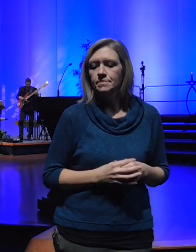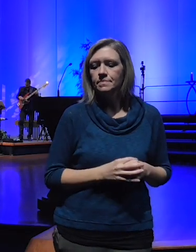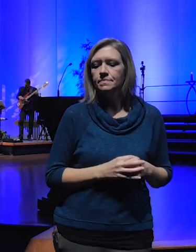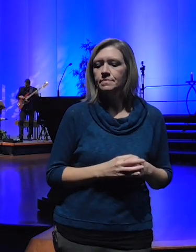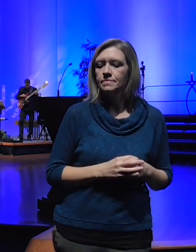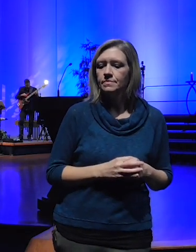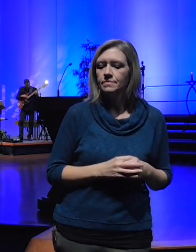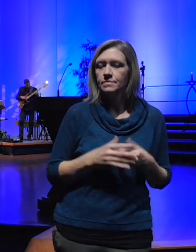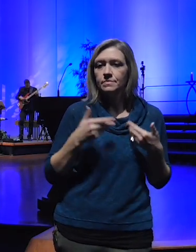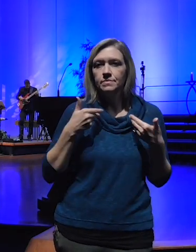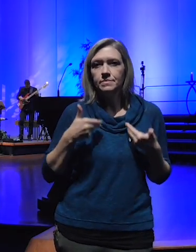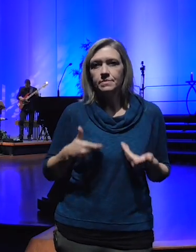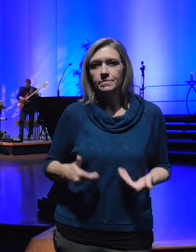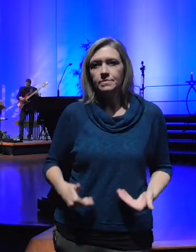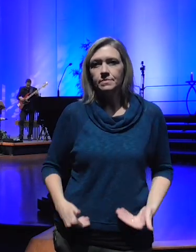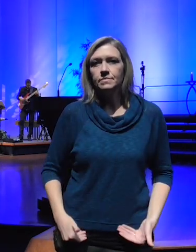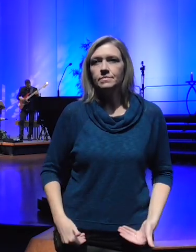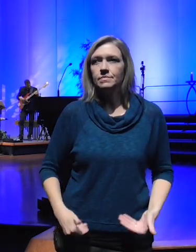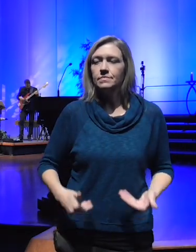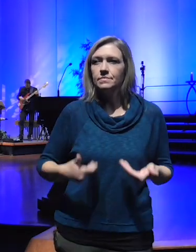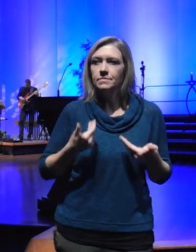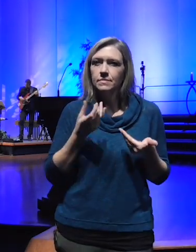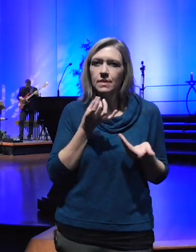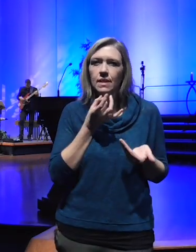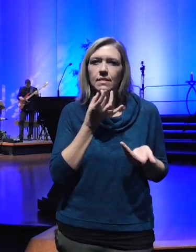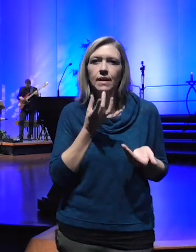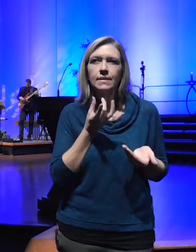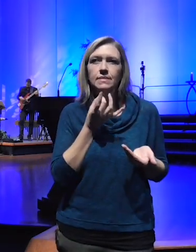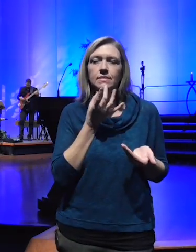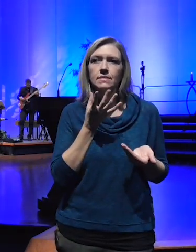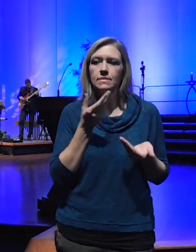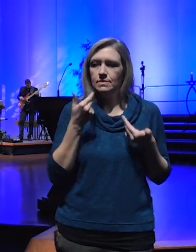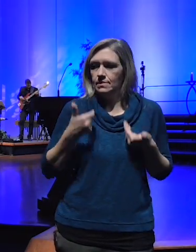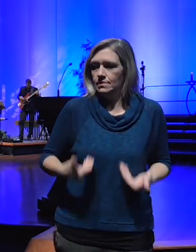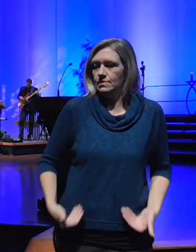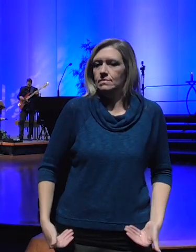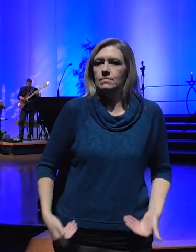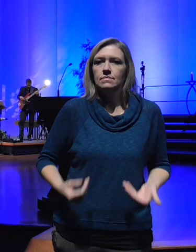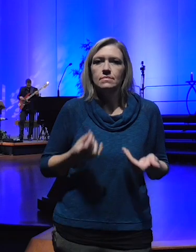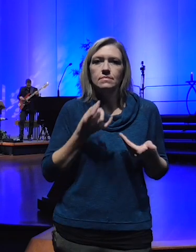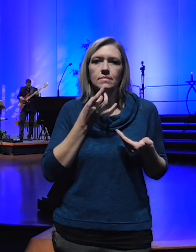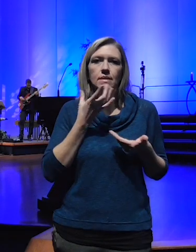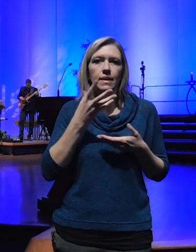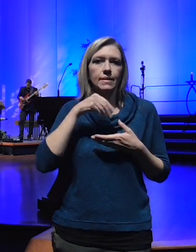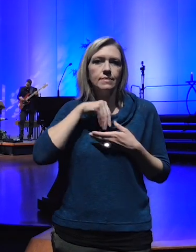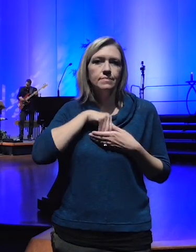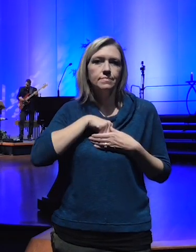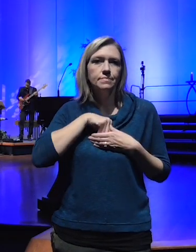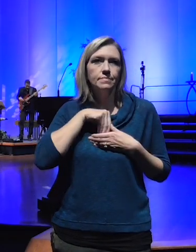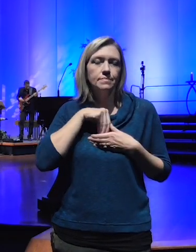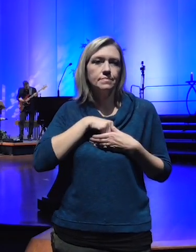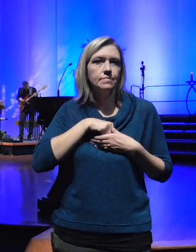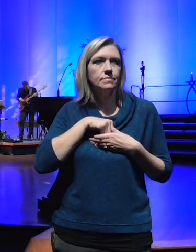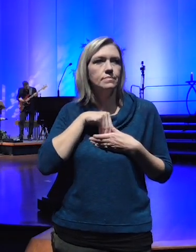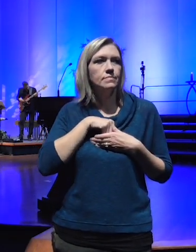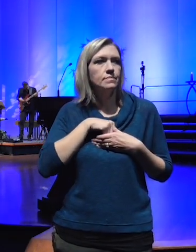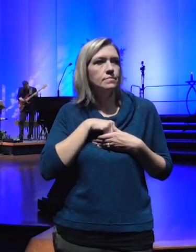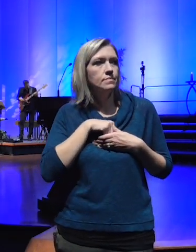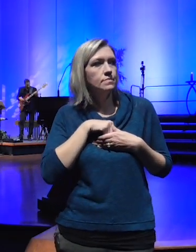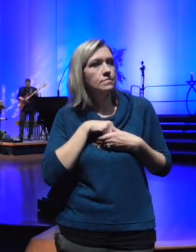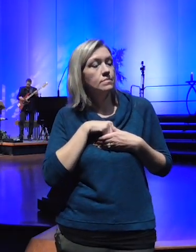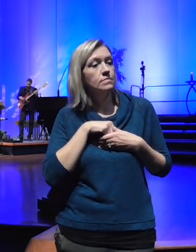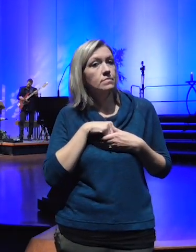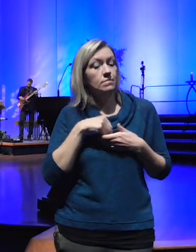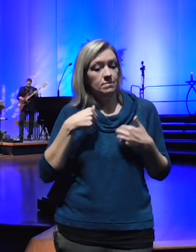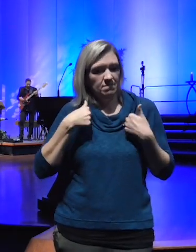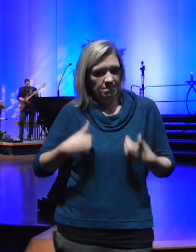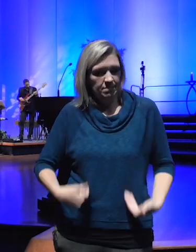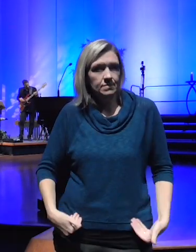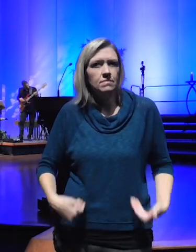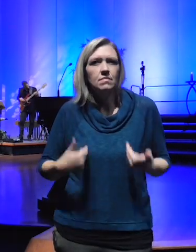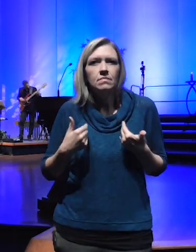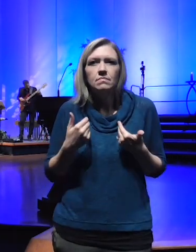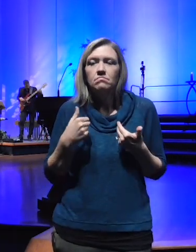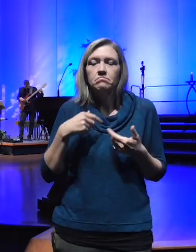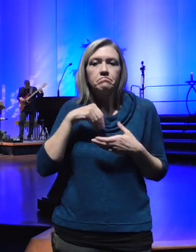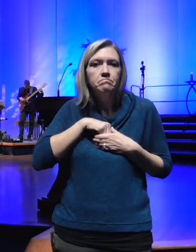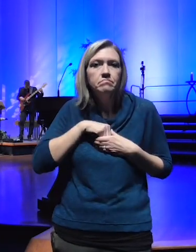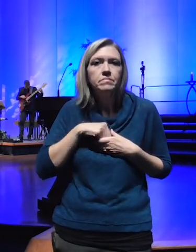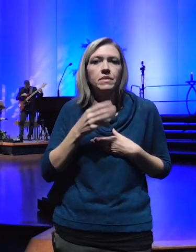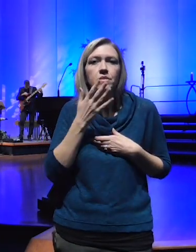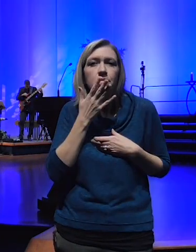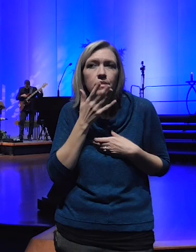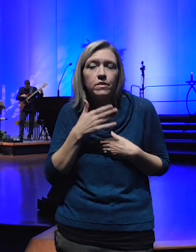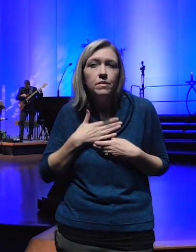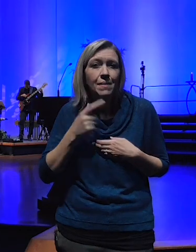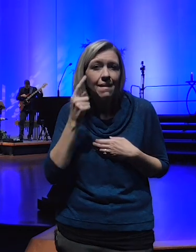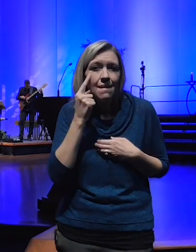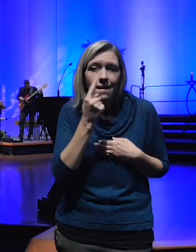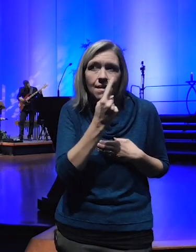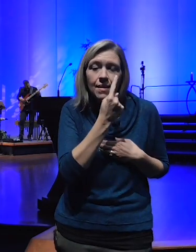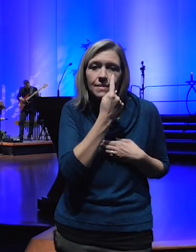I am light I am light I am not the color of my eyes I am not the skin